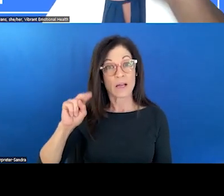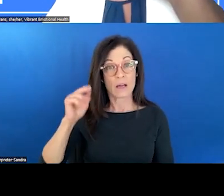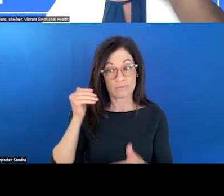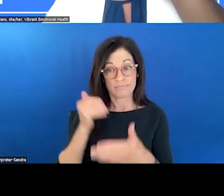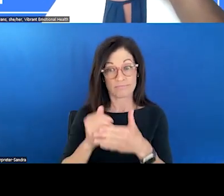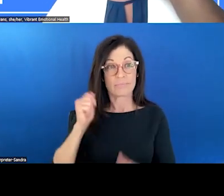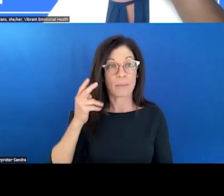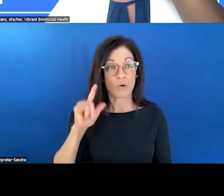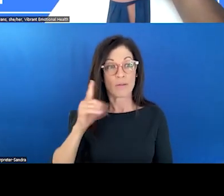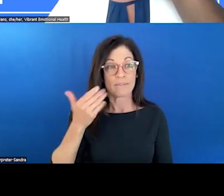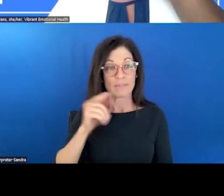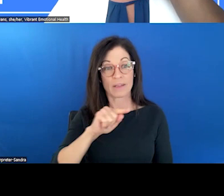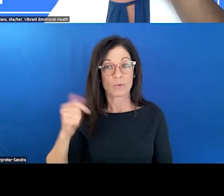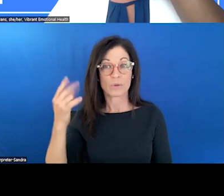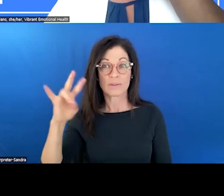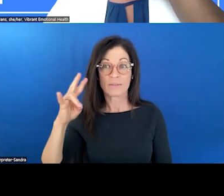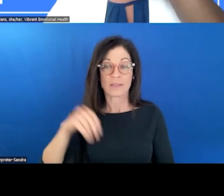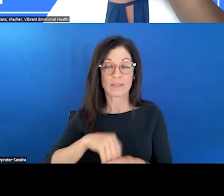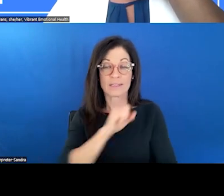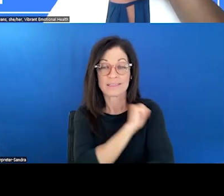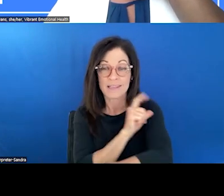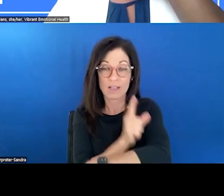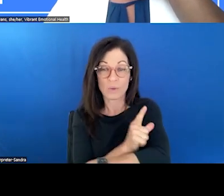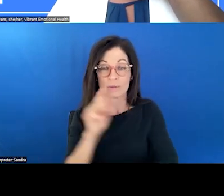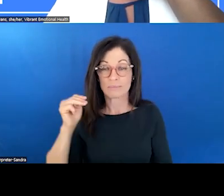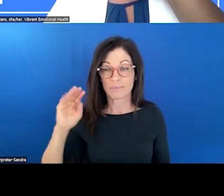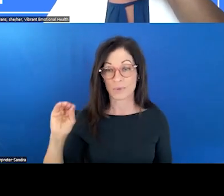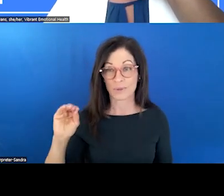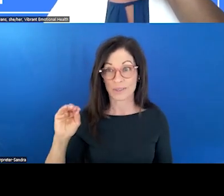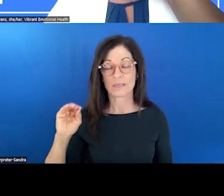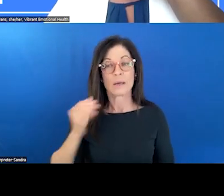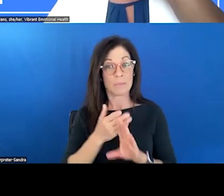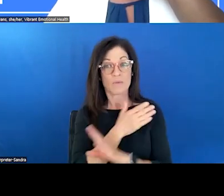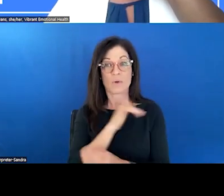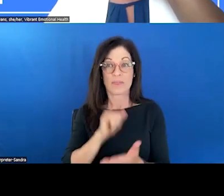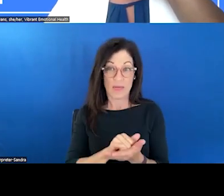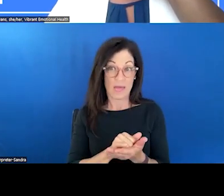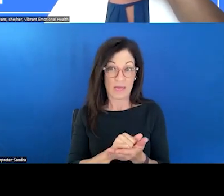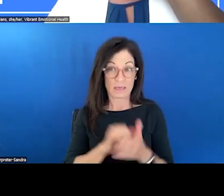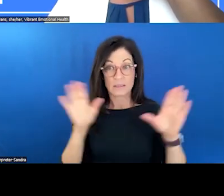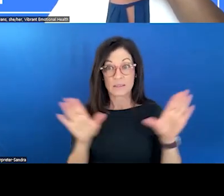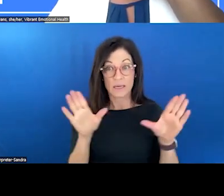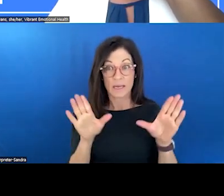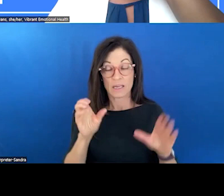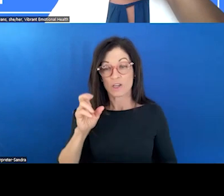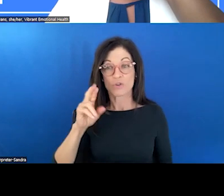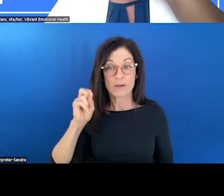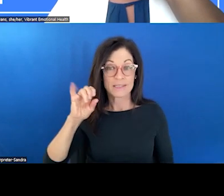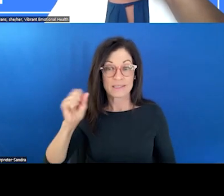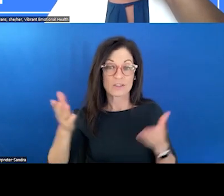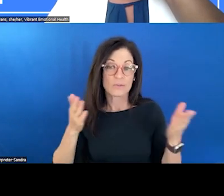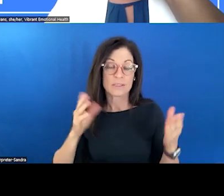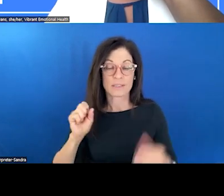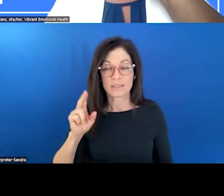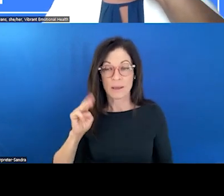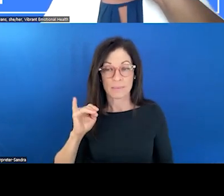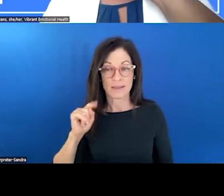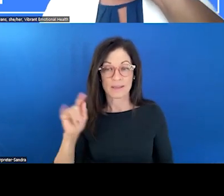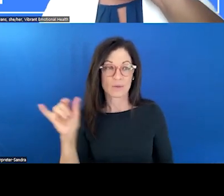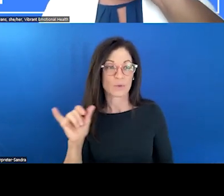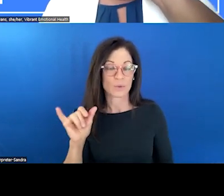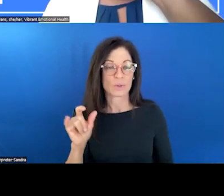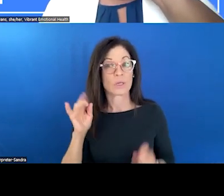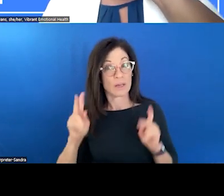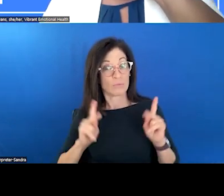THAT IS IN ST LOUIS MISSOURI.